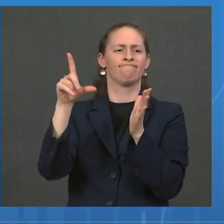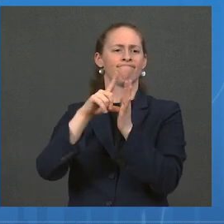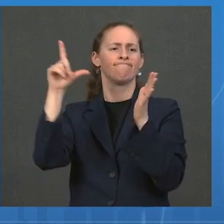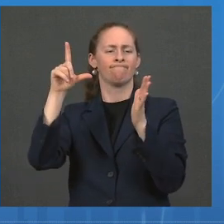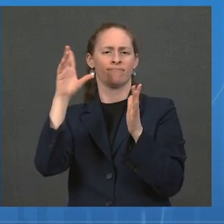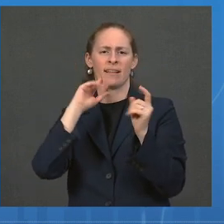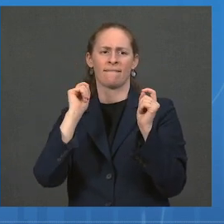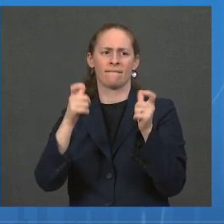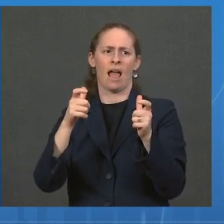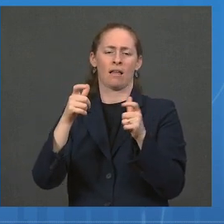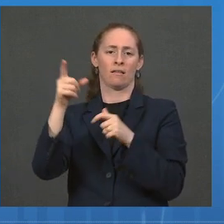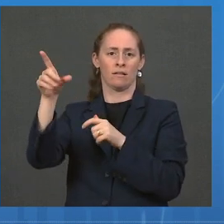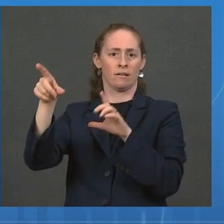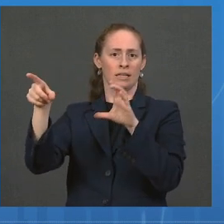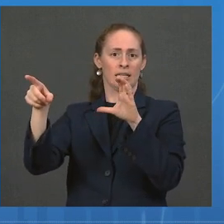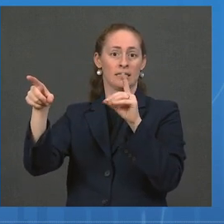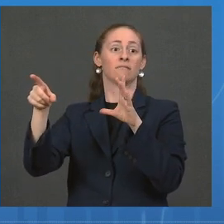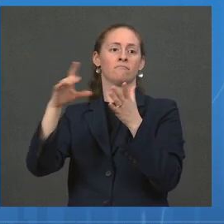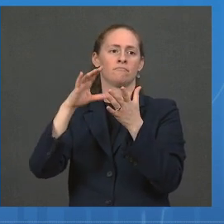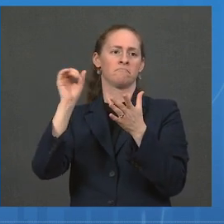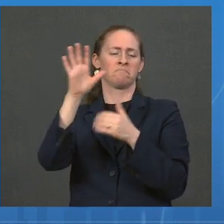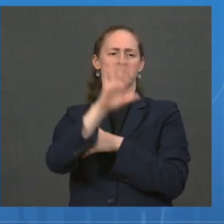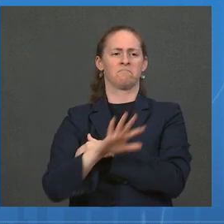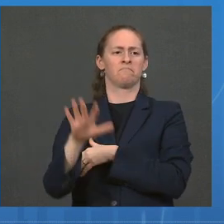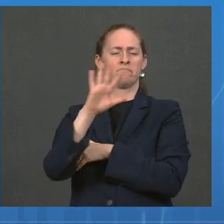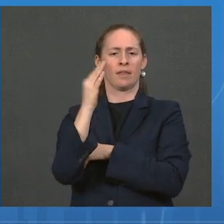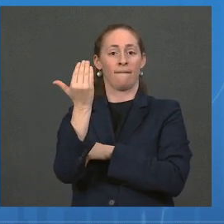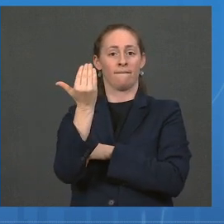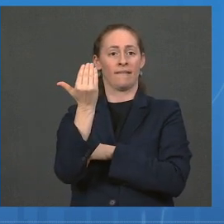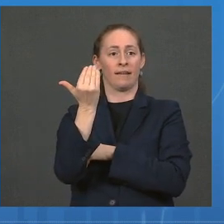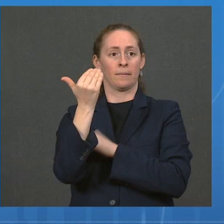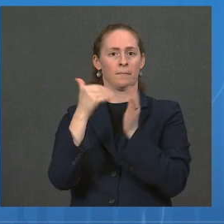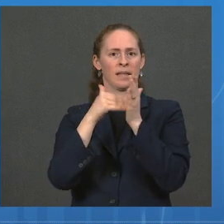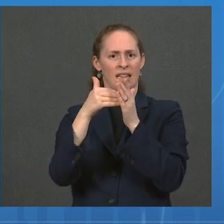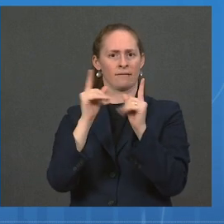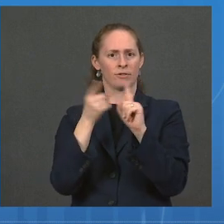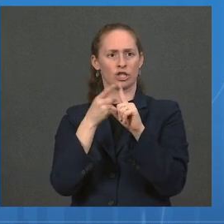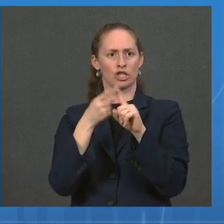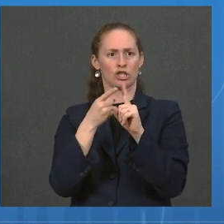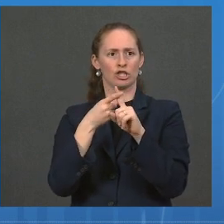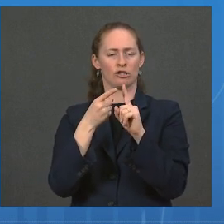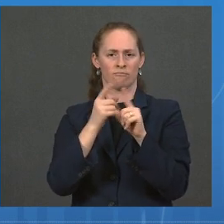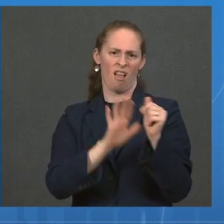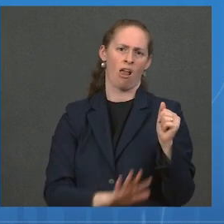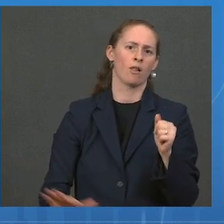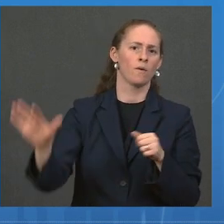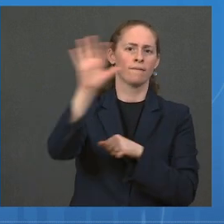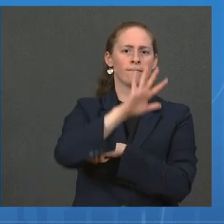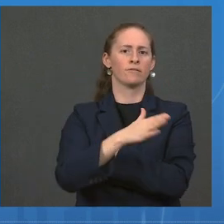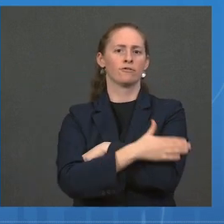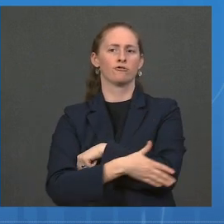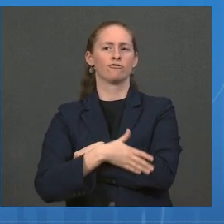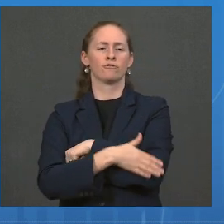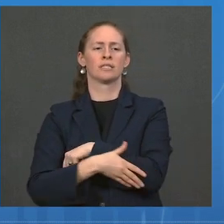we'll ship about 15 million doses out nationwide in those next few days,